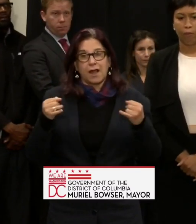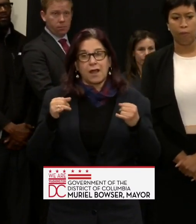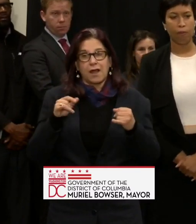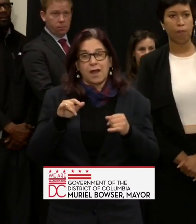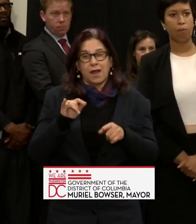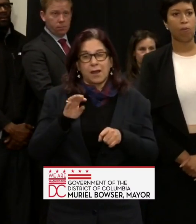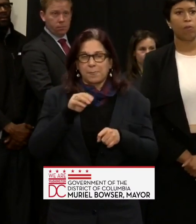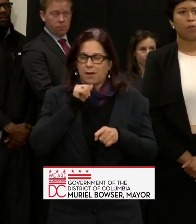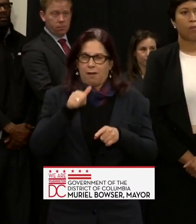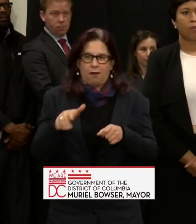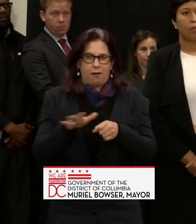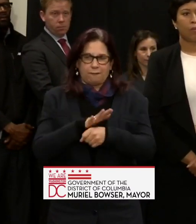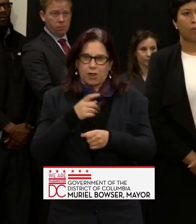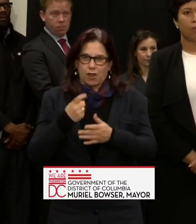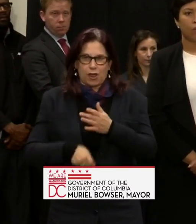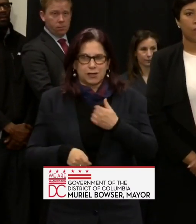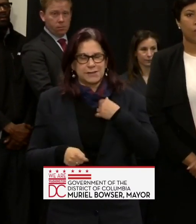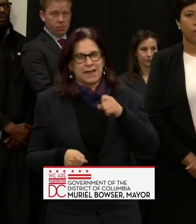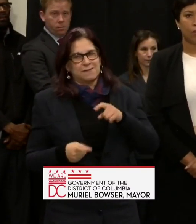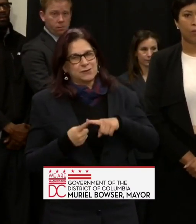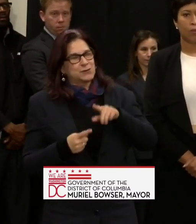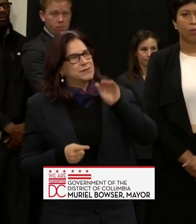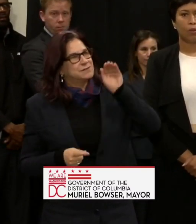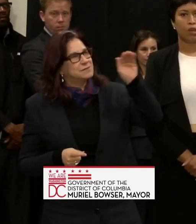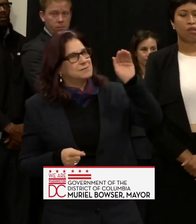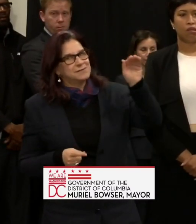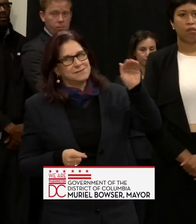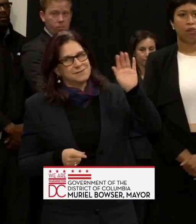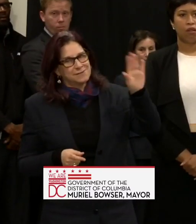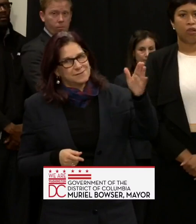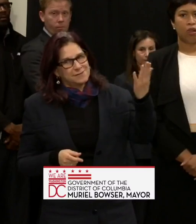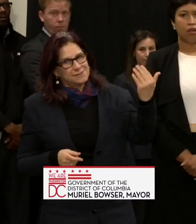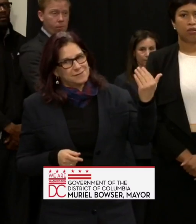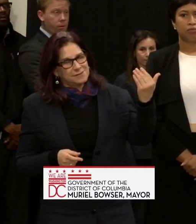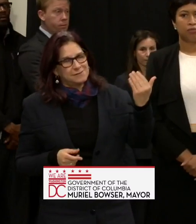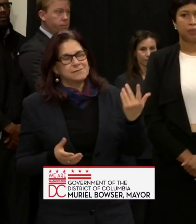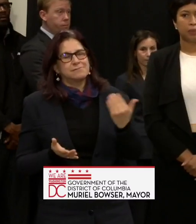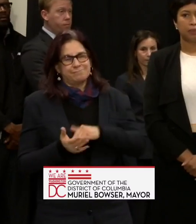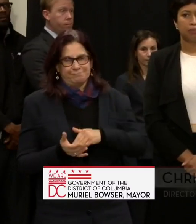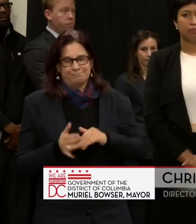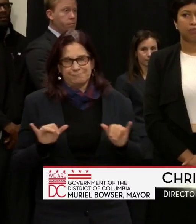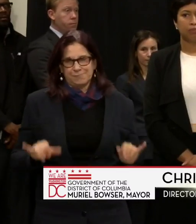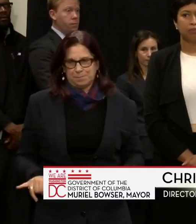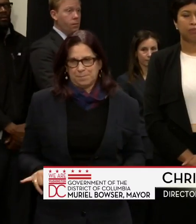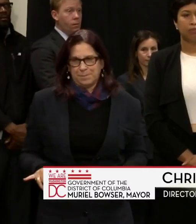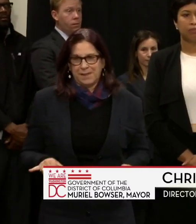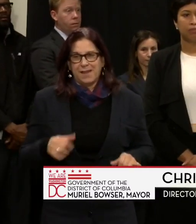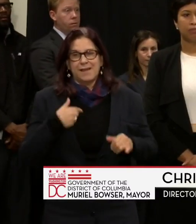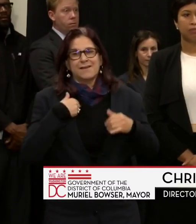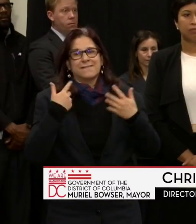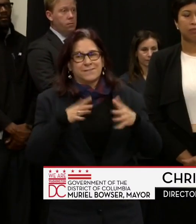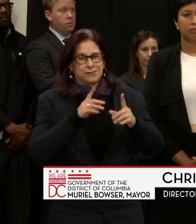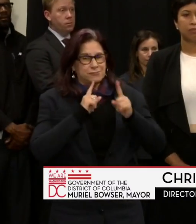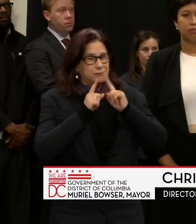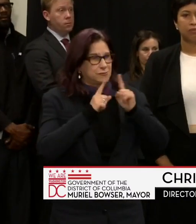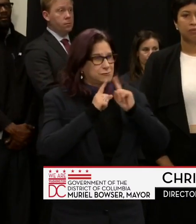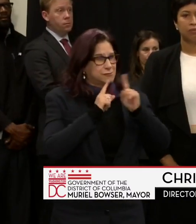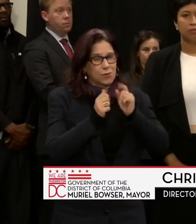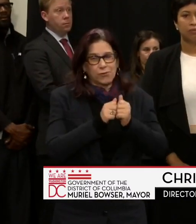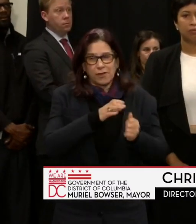FEDERAL GOVERNMENT THEN. WE WILL BE DOING THE SAME THING HERE. WE HAVE ACTUALLY BEEN IN CONVERSATIONS WITH THE CONGRESS ON WHERE WE ARE WITH OUR